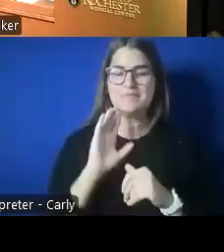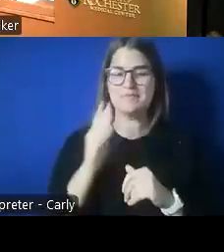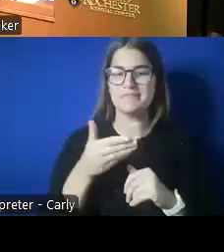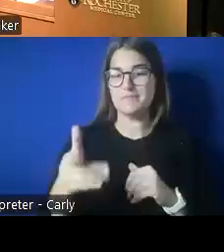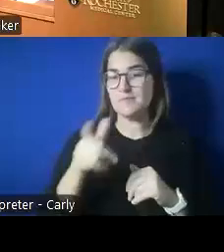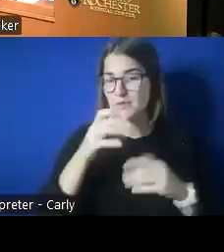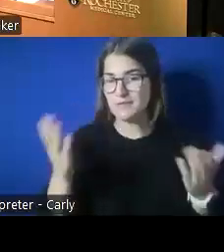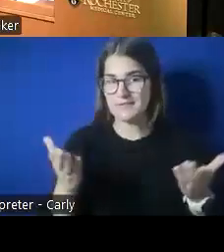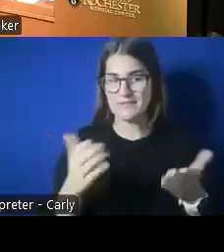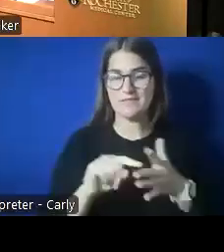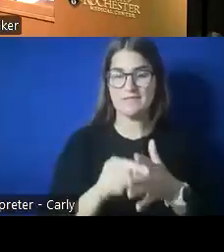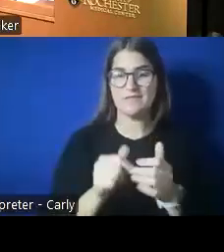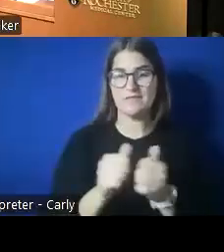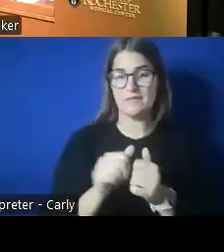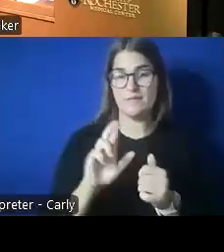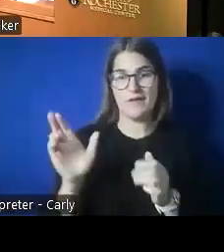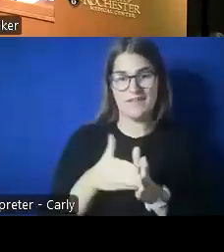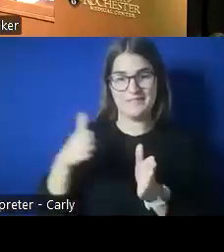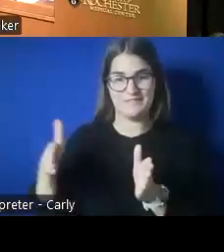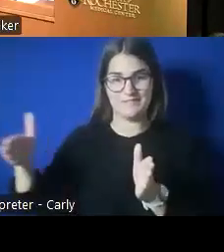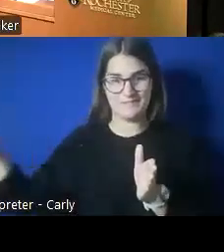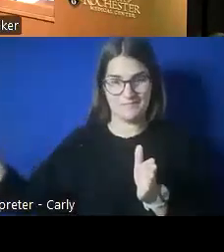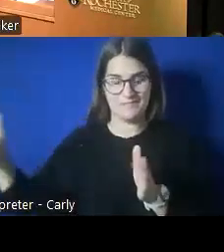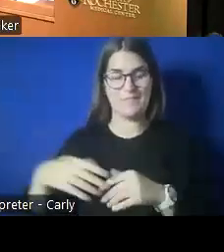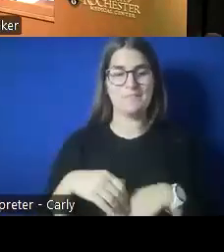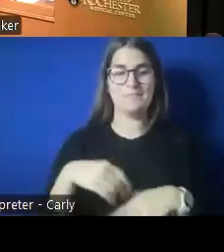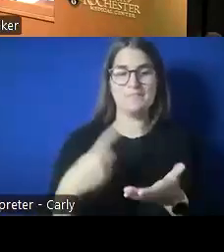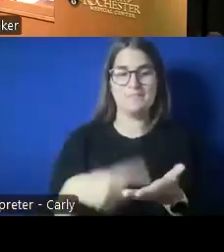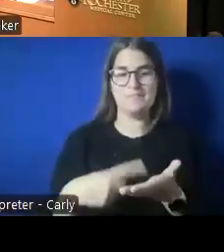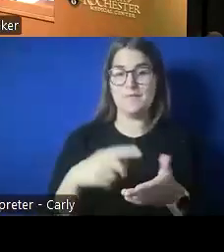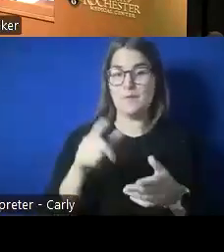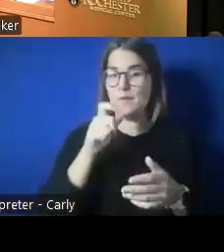me starting to my right and then talk a little bit about the folks who aren't here before we